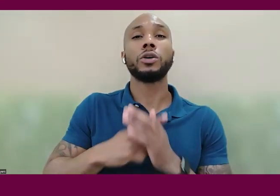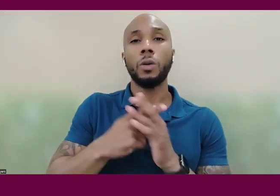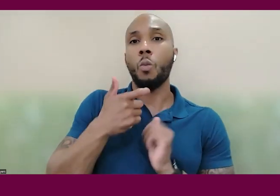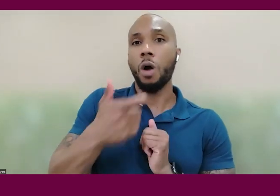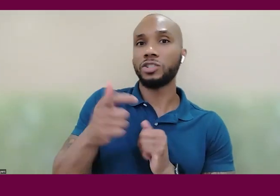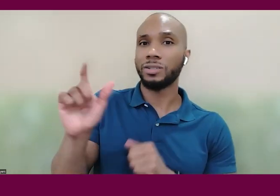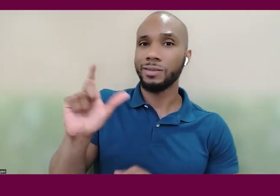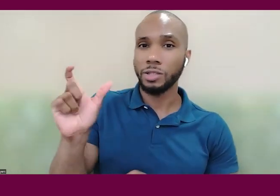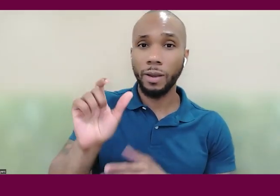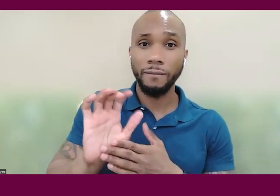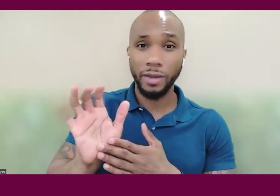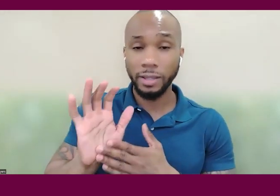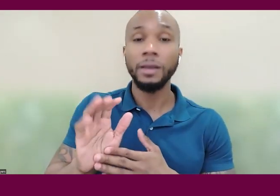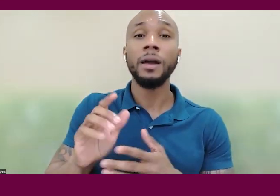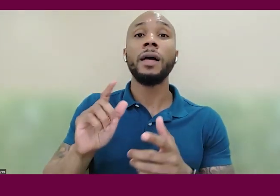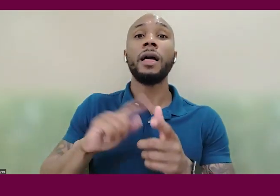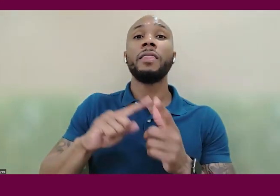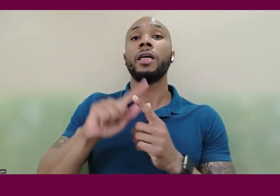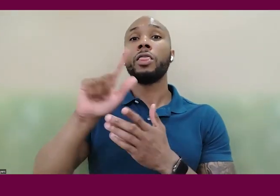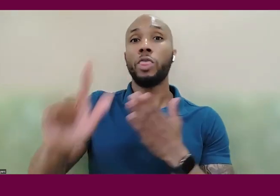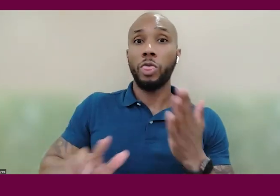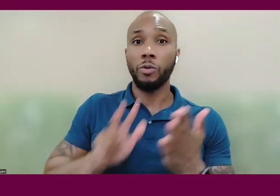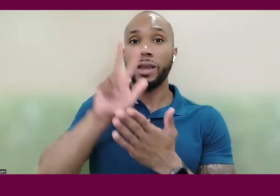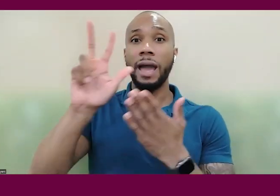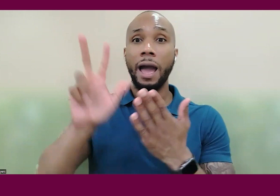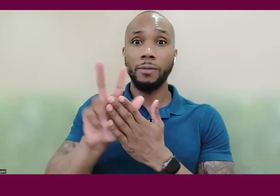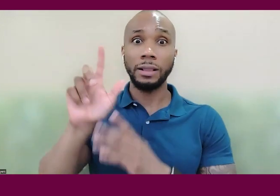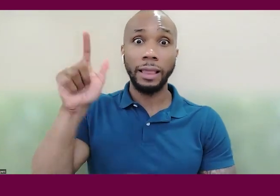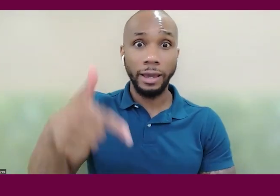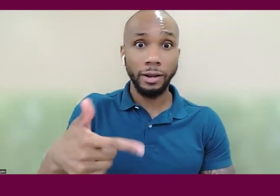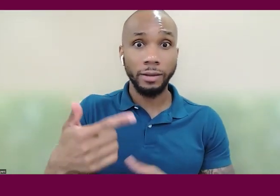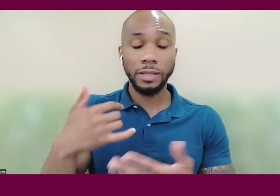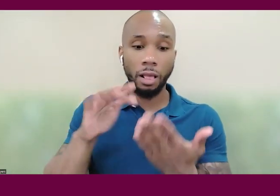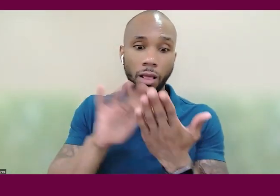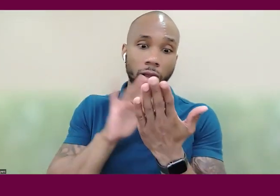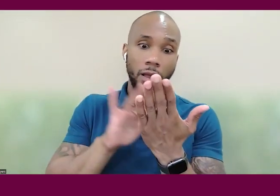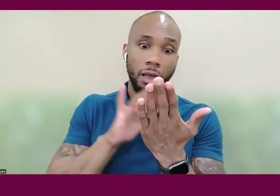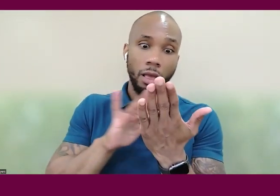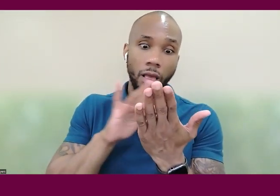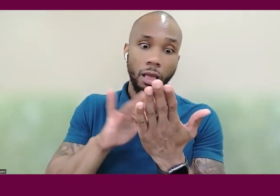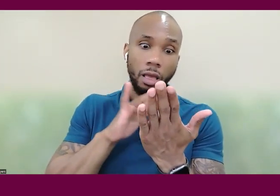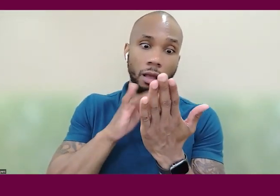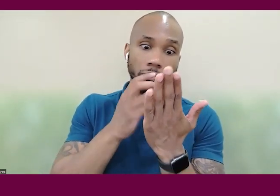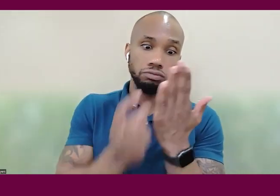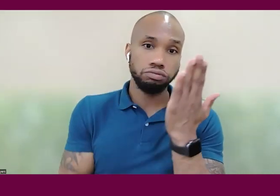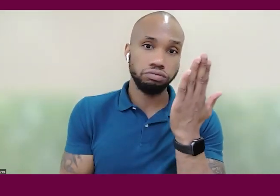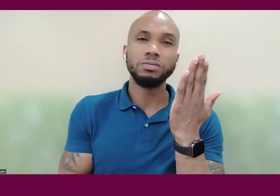videos and three hours later still sitting there with my phone in my hand. It happens quick.